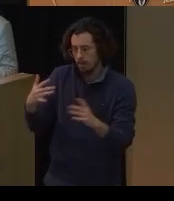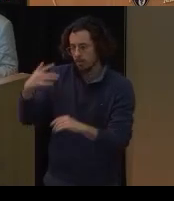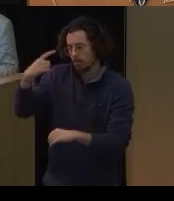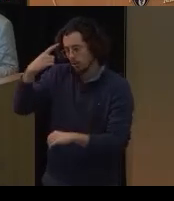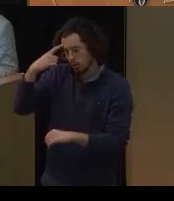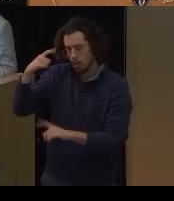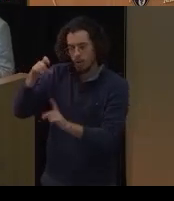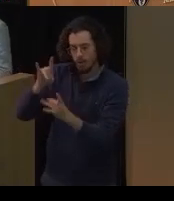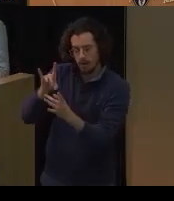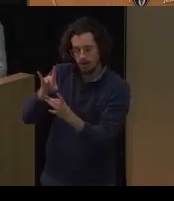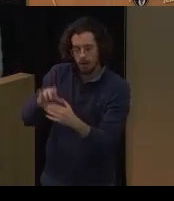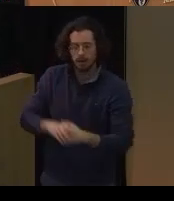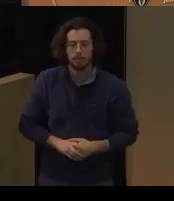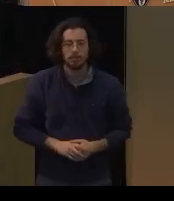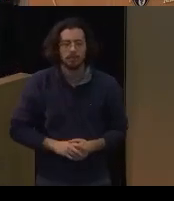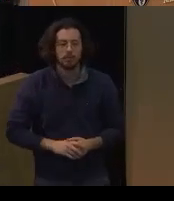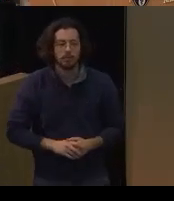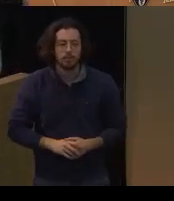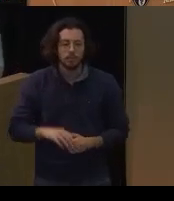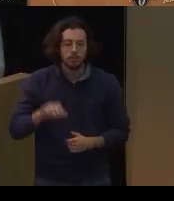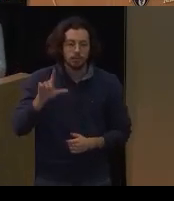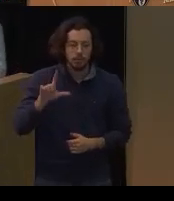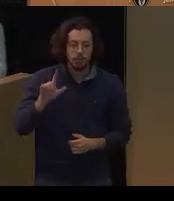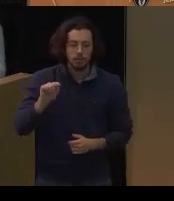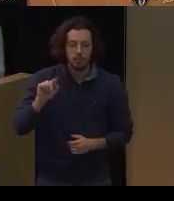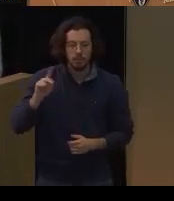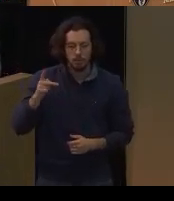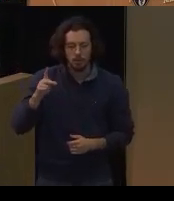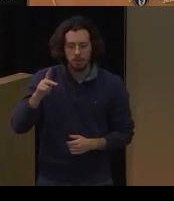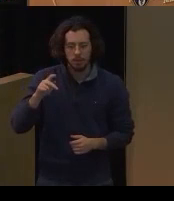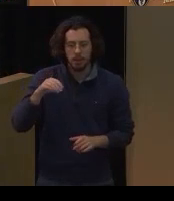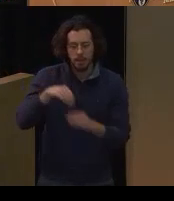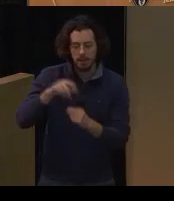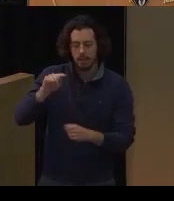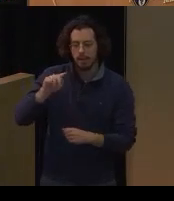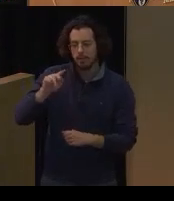so in ltpj we did see a main effect of Regulation such that neural activity was greater for up